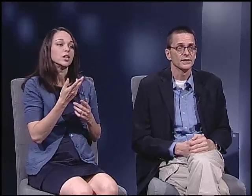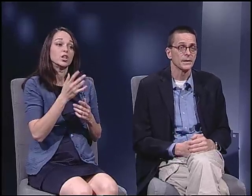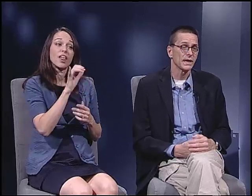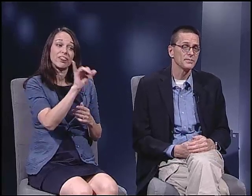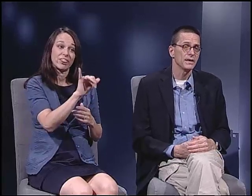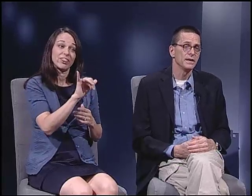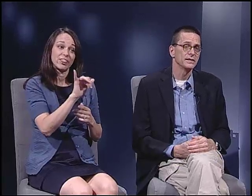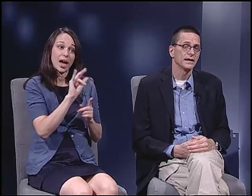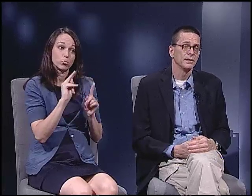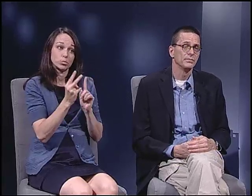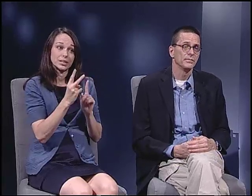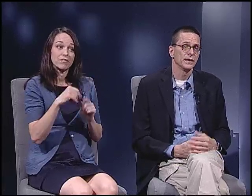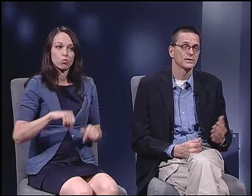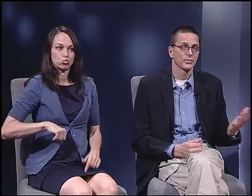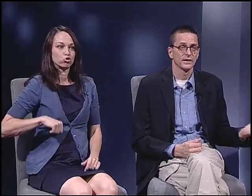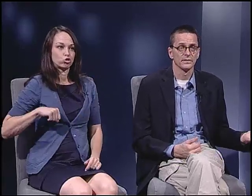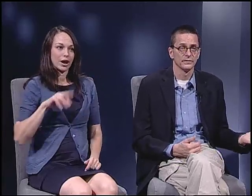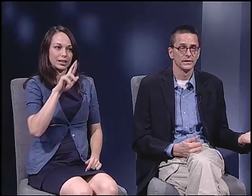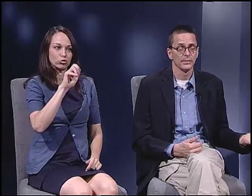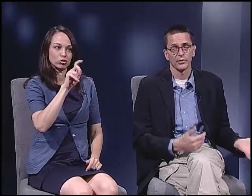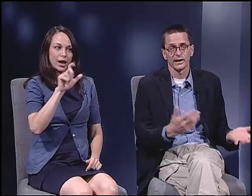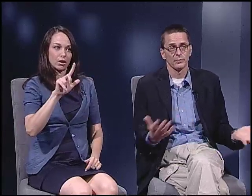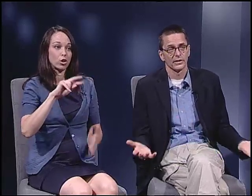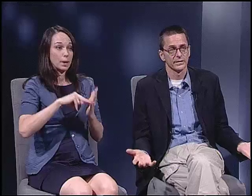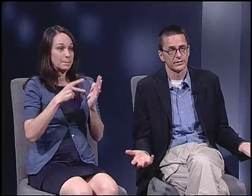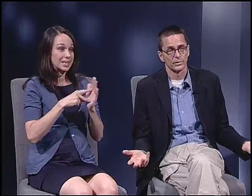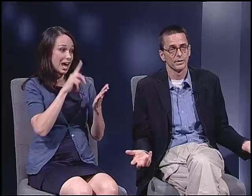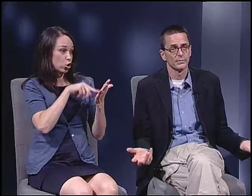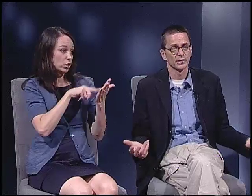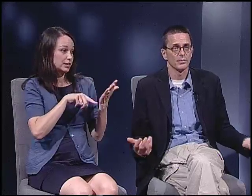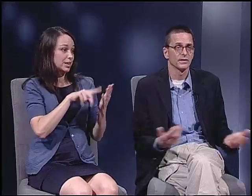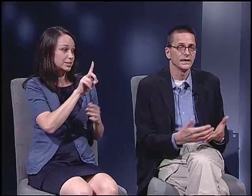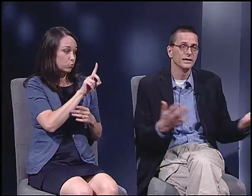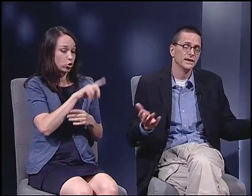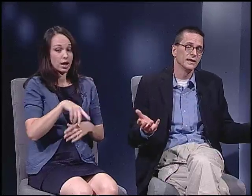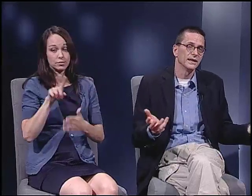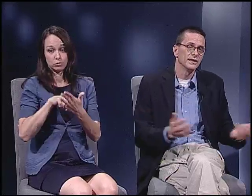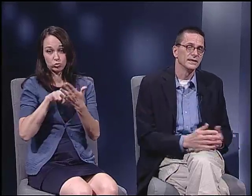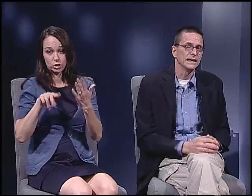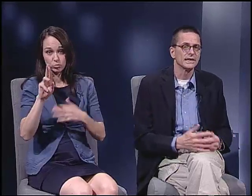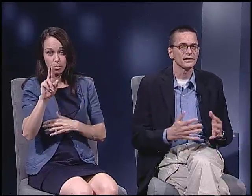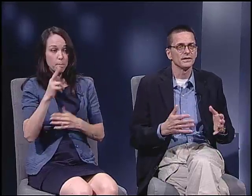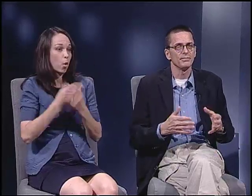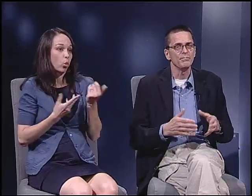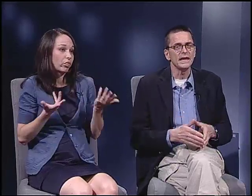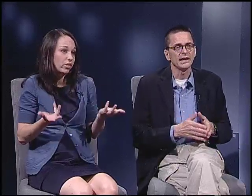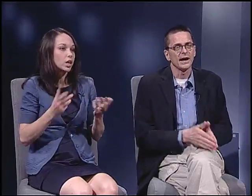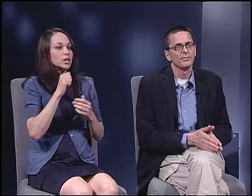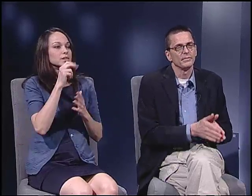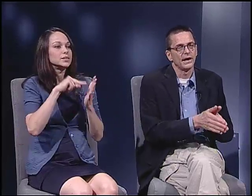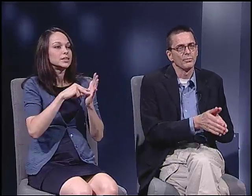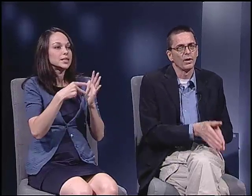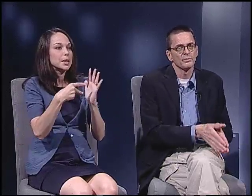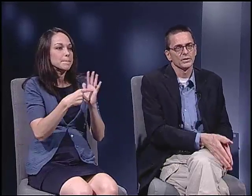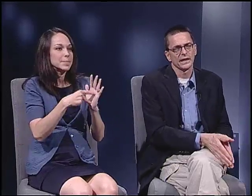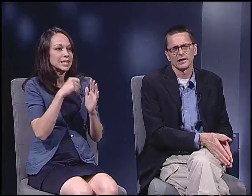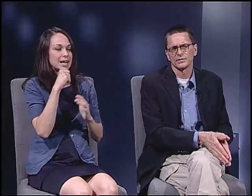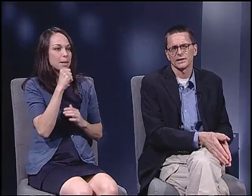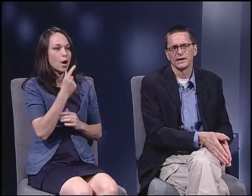Sometimes, that means I'm as critical of the Democratic party as the Republican party. It doesn't mean I'm on one particular side